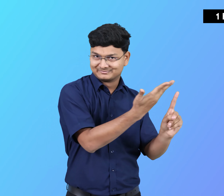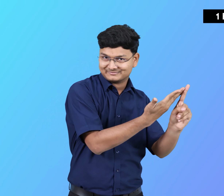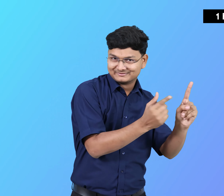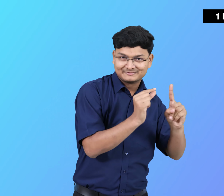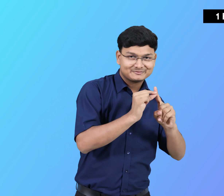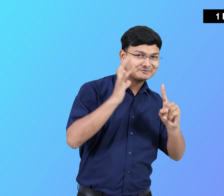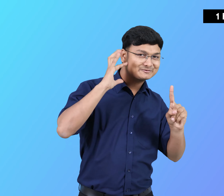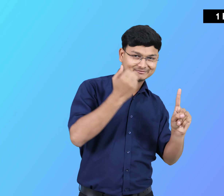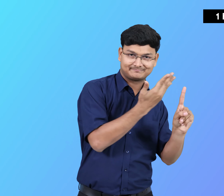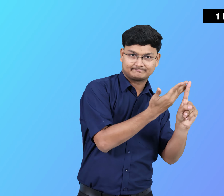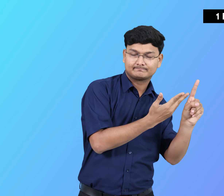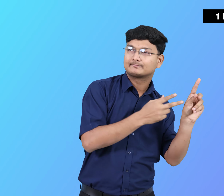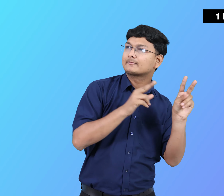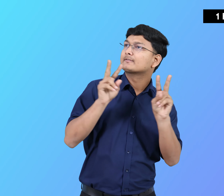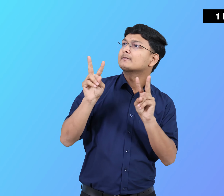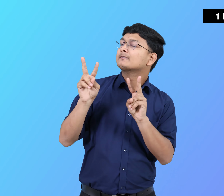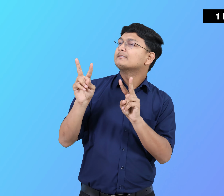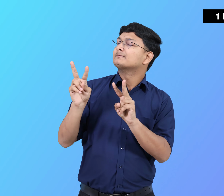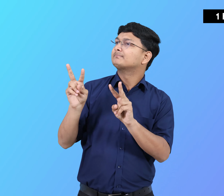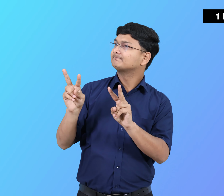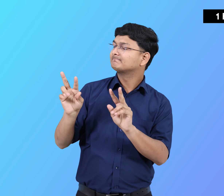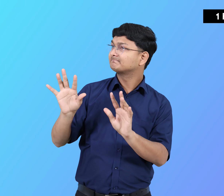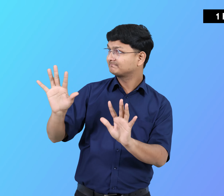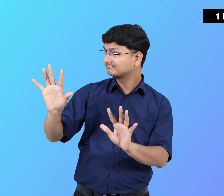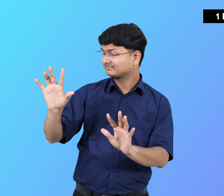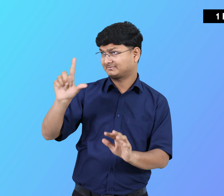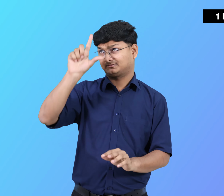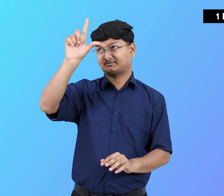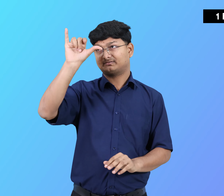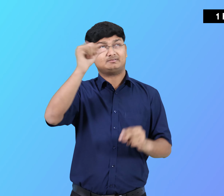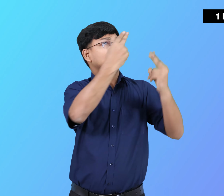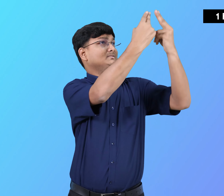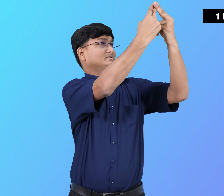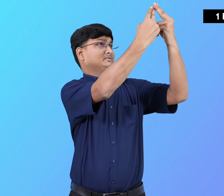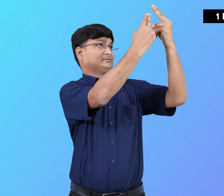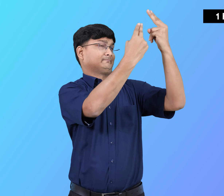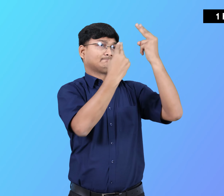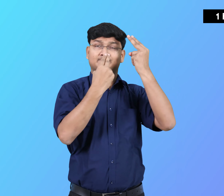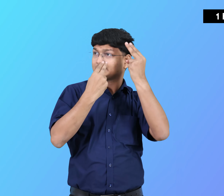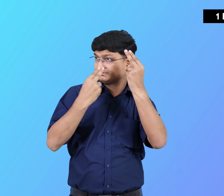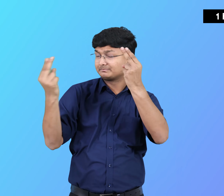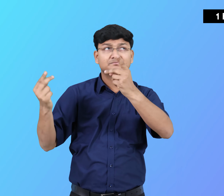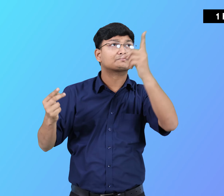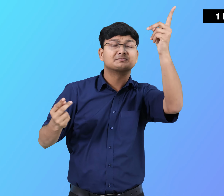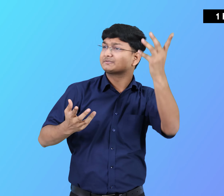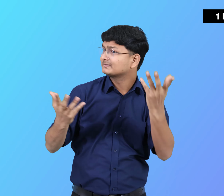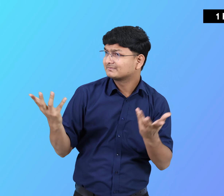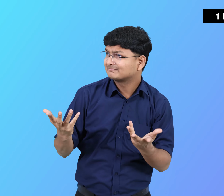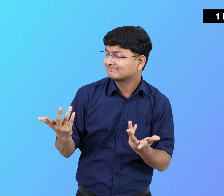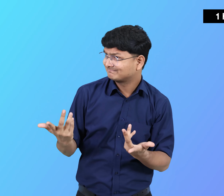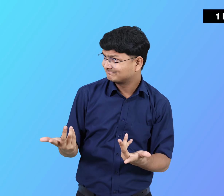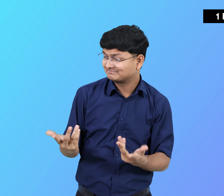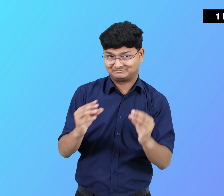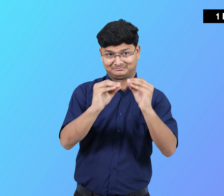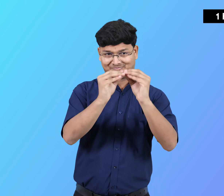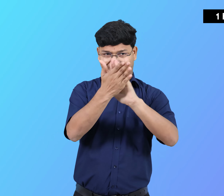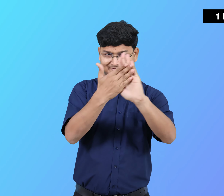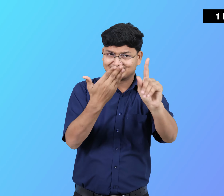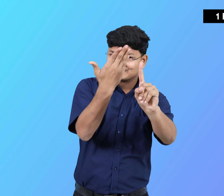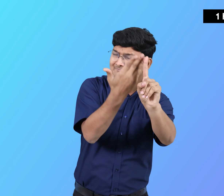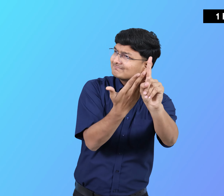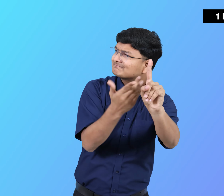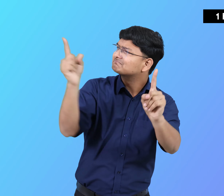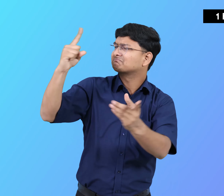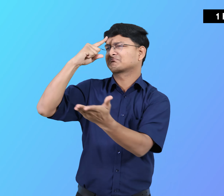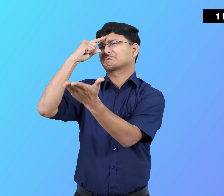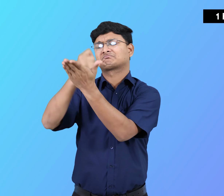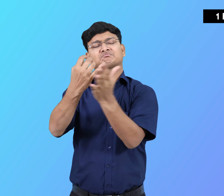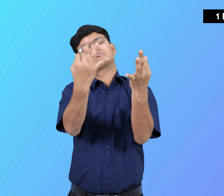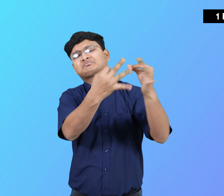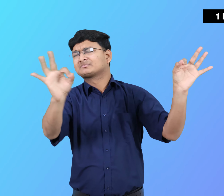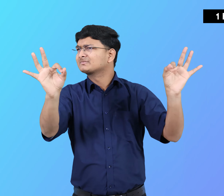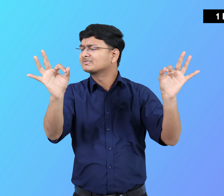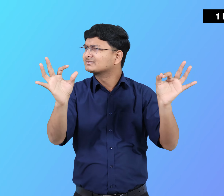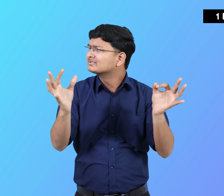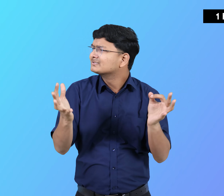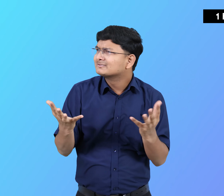Then the prophet said to the king, “The LORD says to you, ‘You set free the man